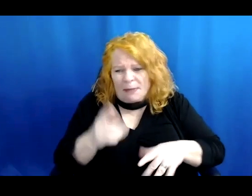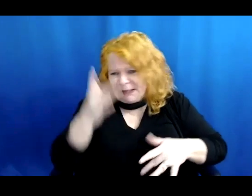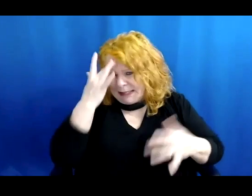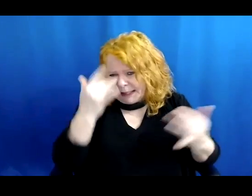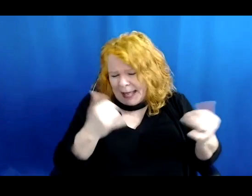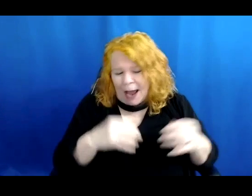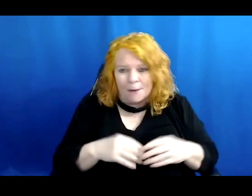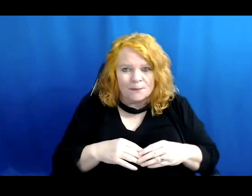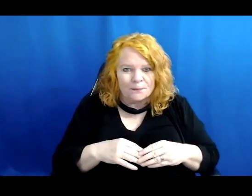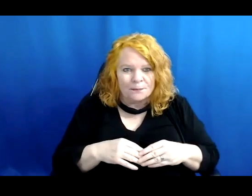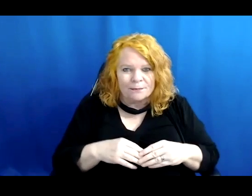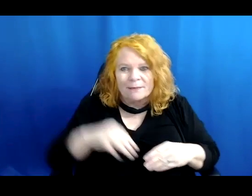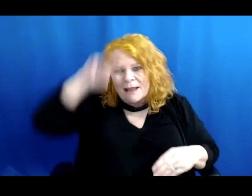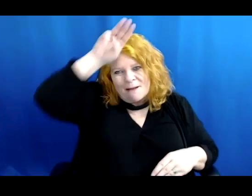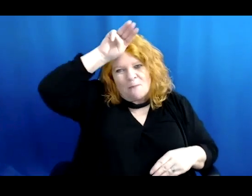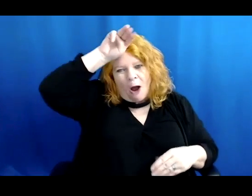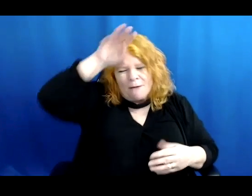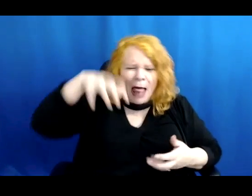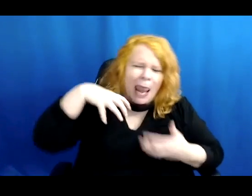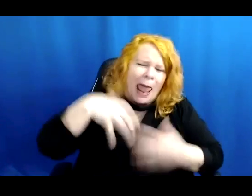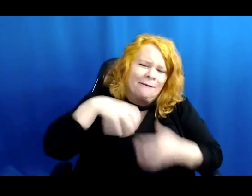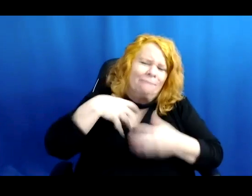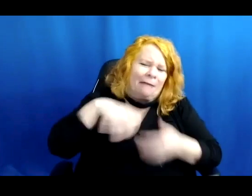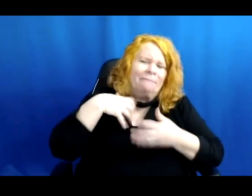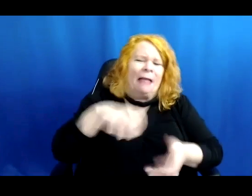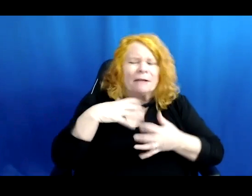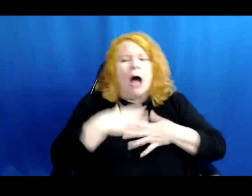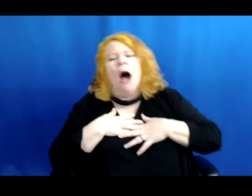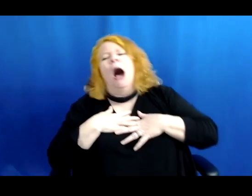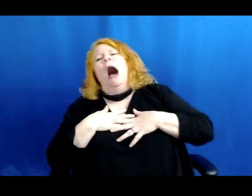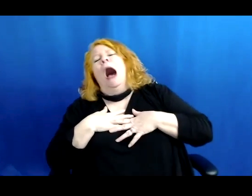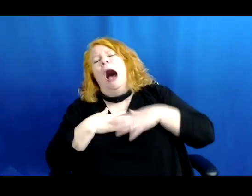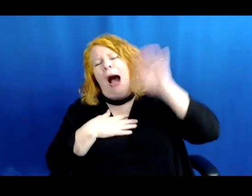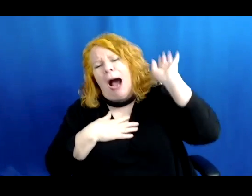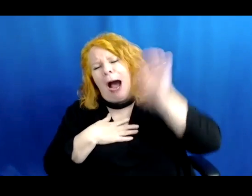head off. “Ha ha ha ha ha ha ha, you are so funny